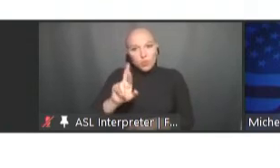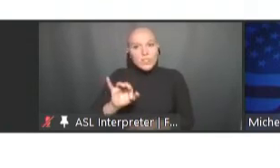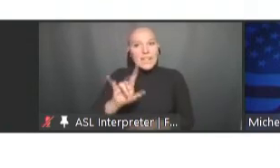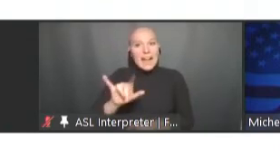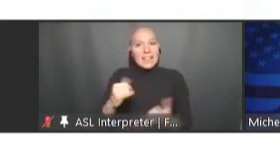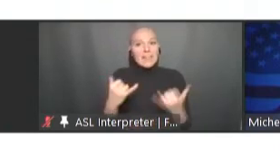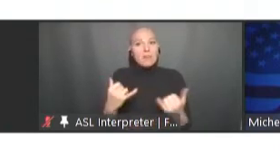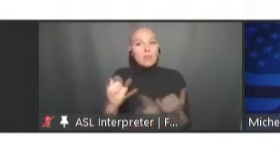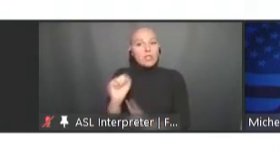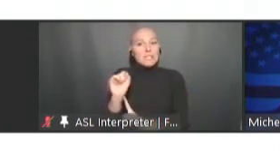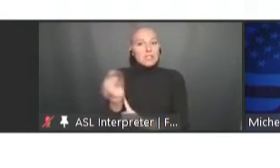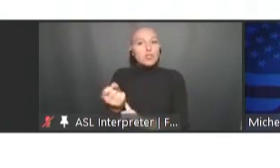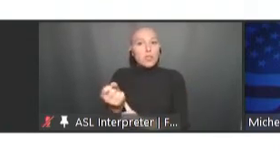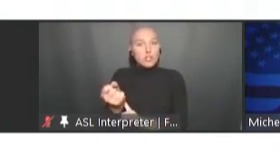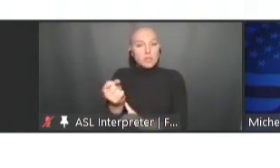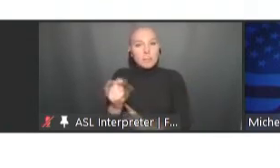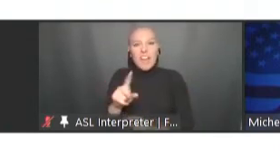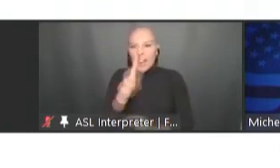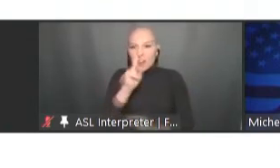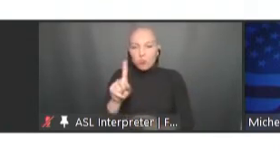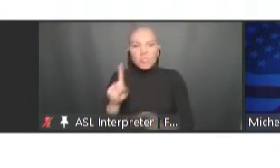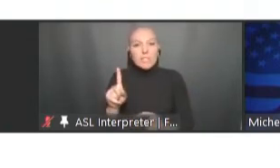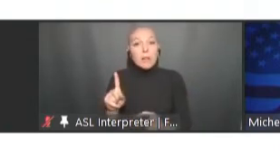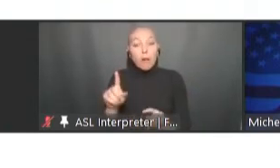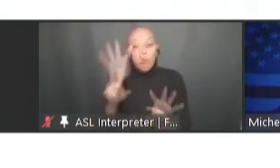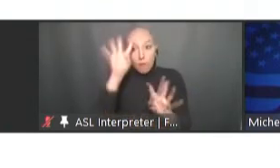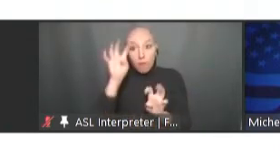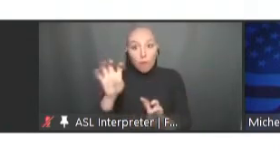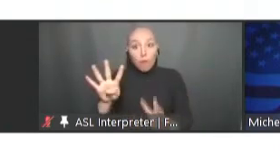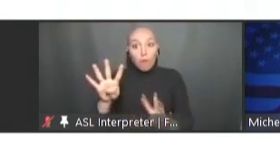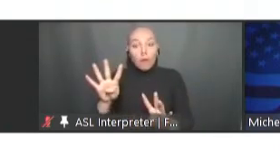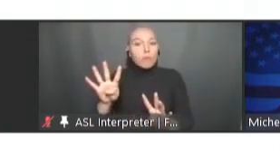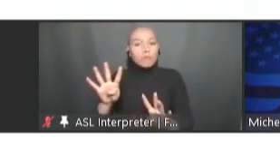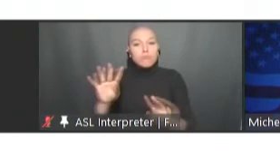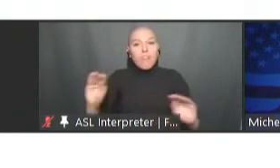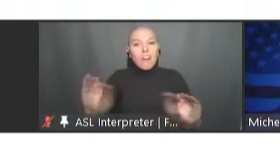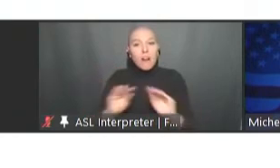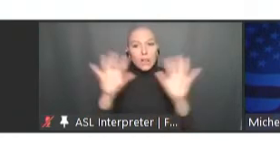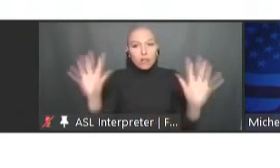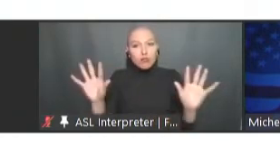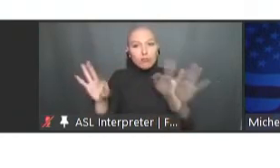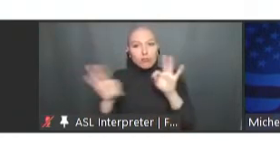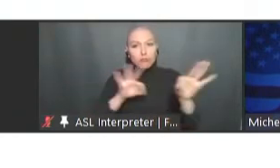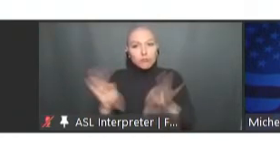demystify vaccination, to the degree possible to combat some of the misinformation and